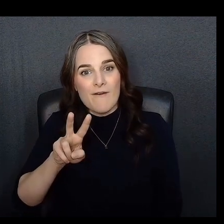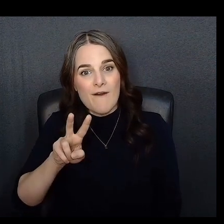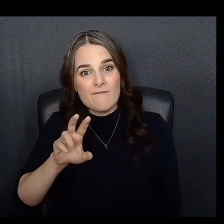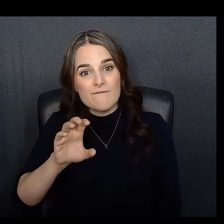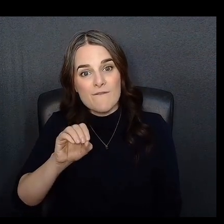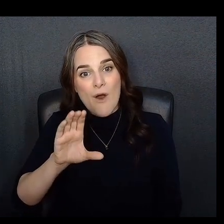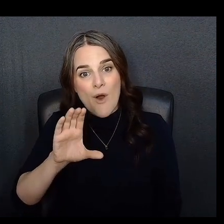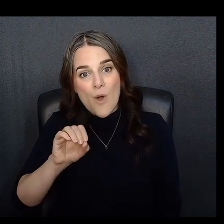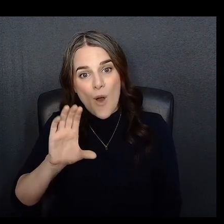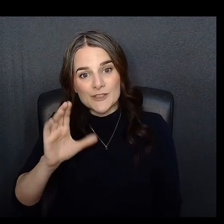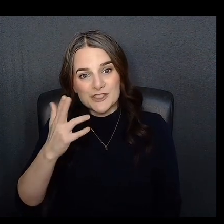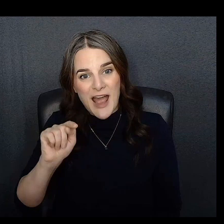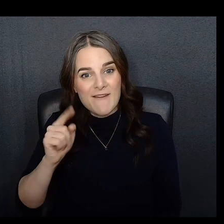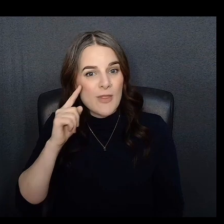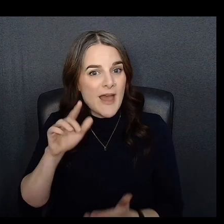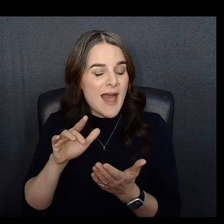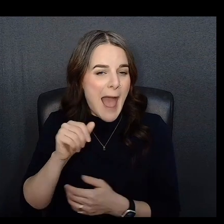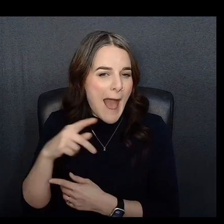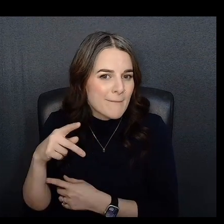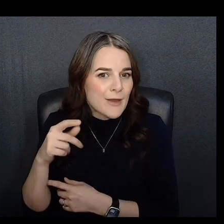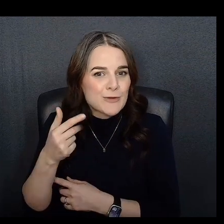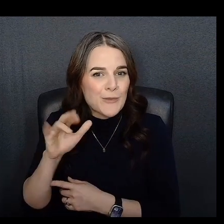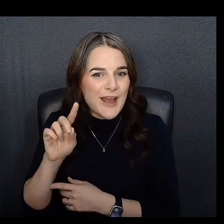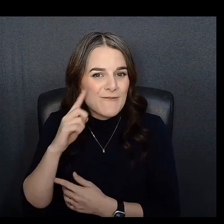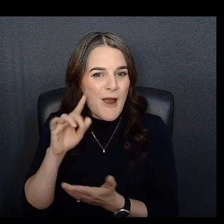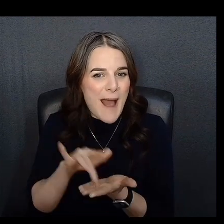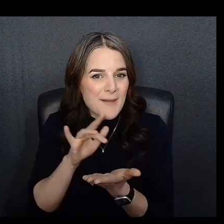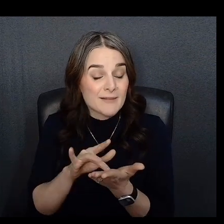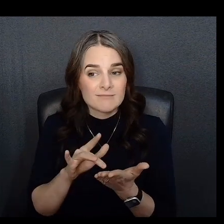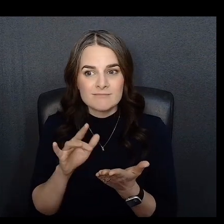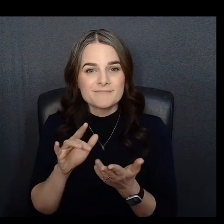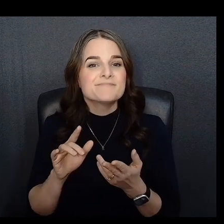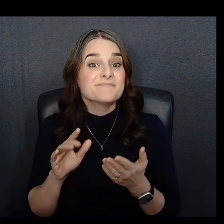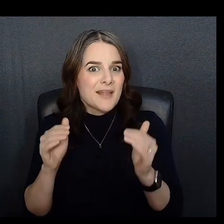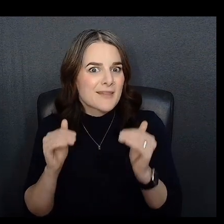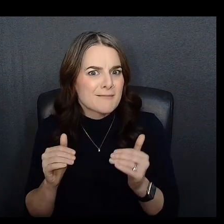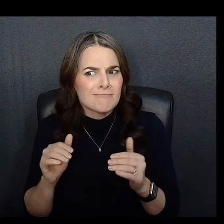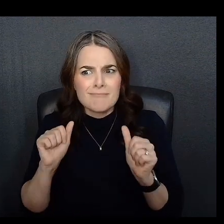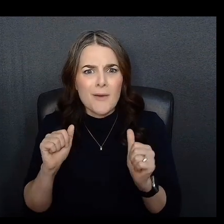And then being able to talk about hygiene and personal care. These change as a person might age.